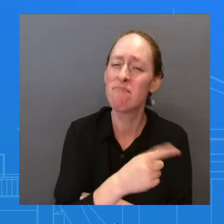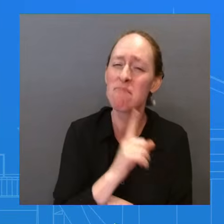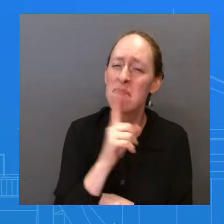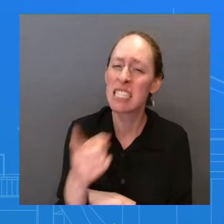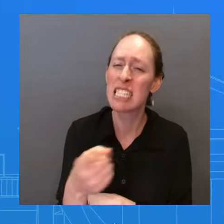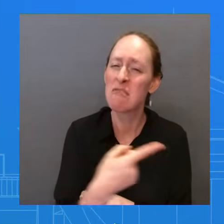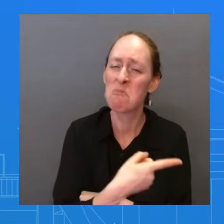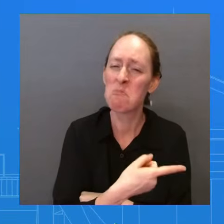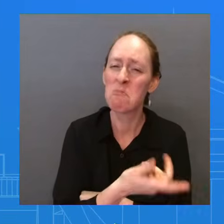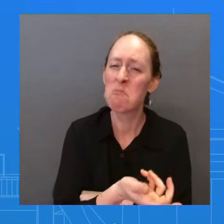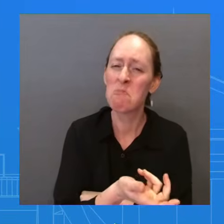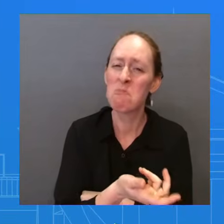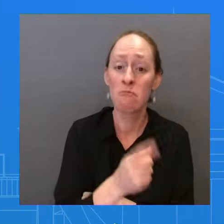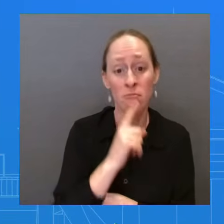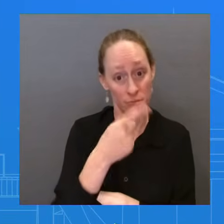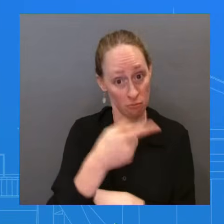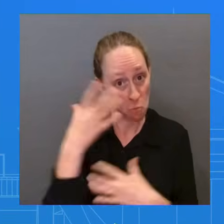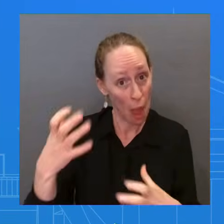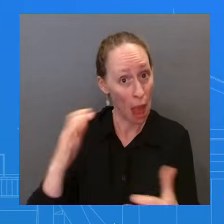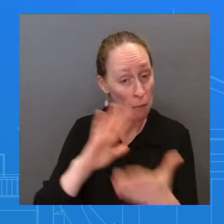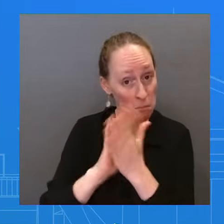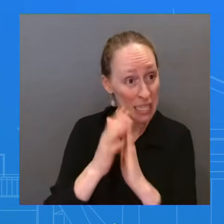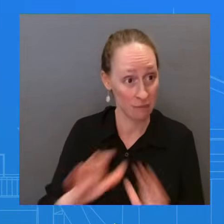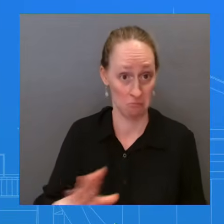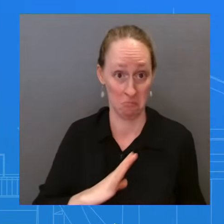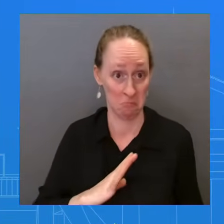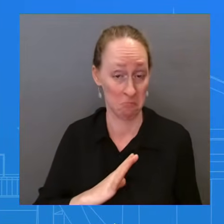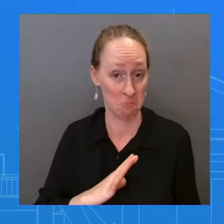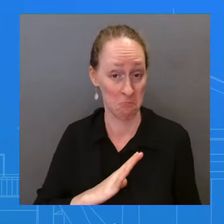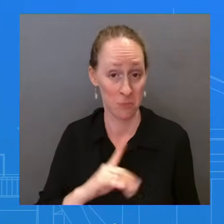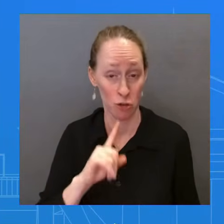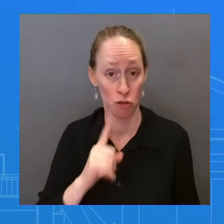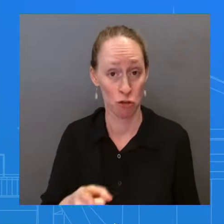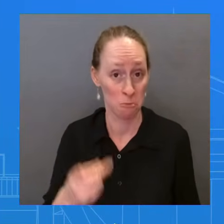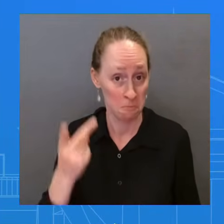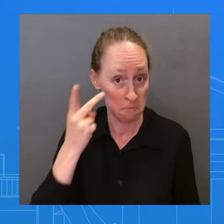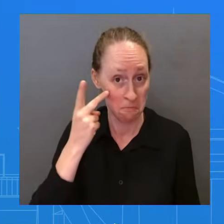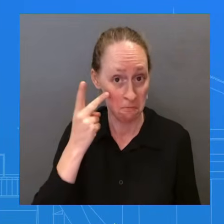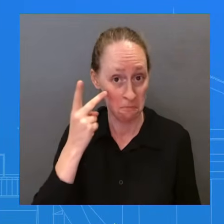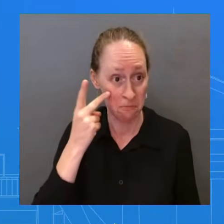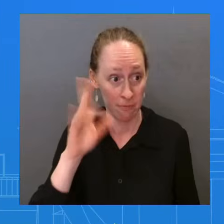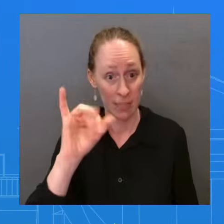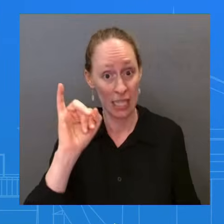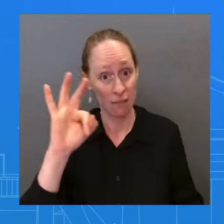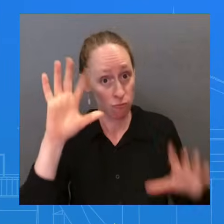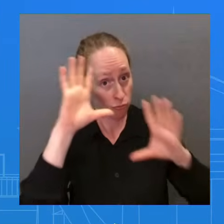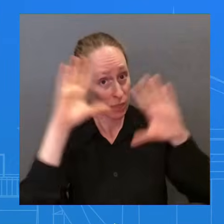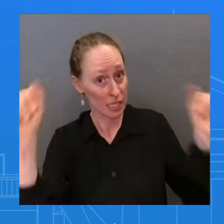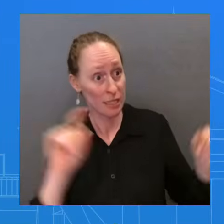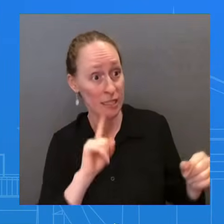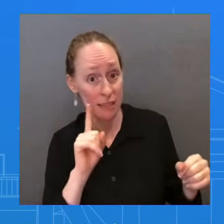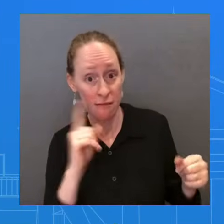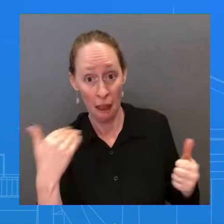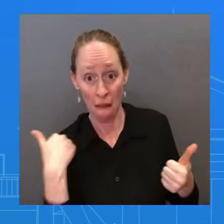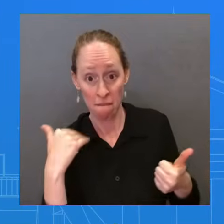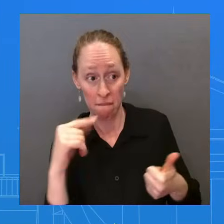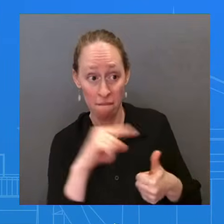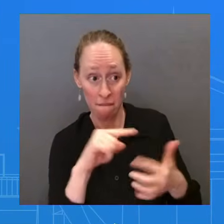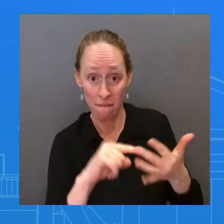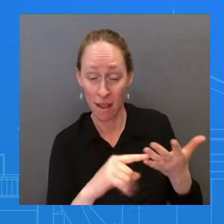But again, President Zelenskyy gets to determine that, and the Russians have shown no inclination of being interested at all in a negotiated settlement.